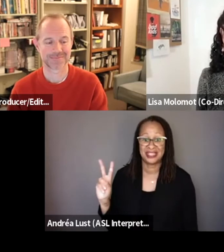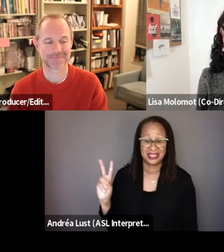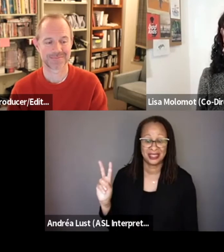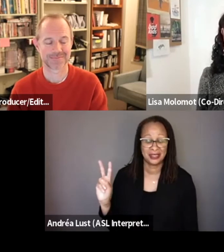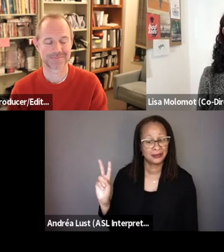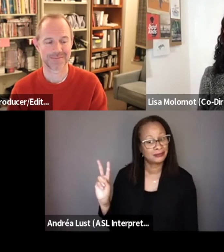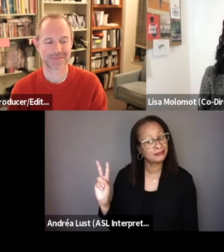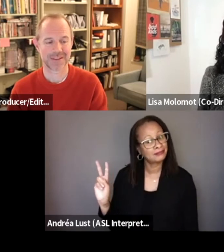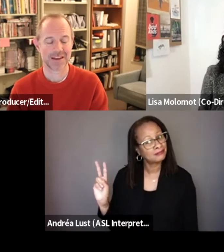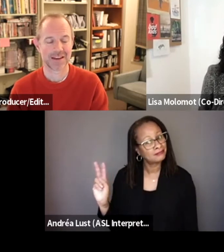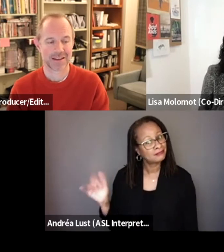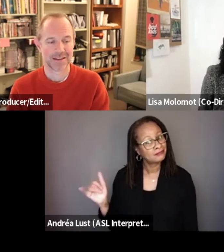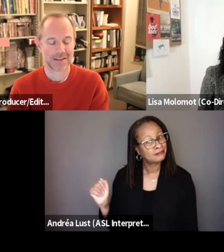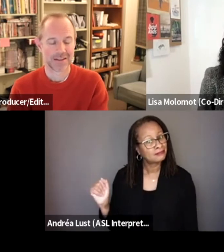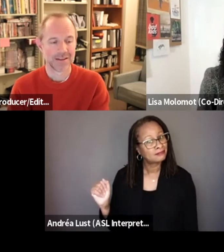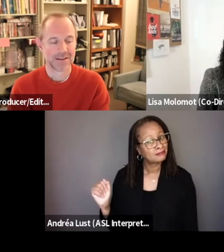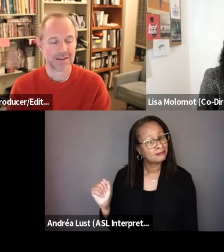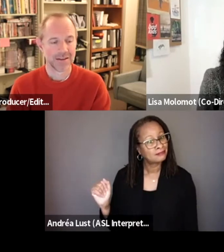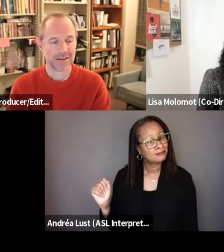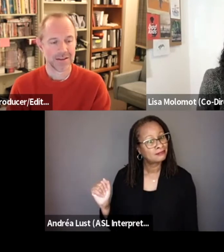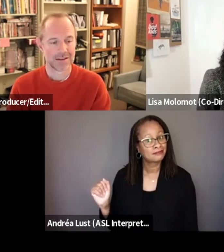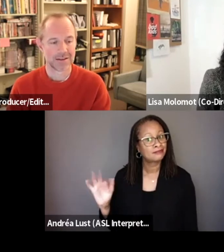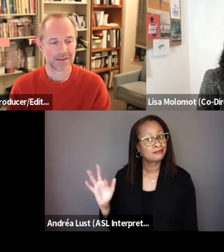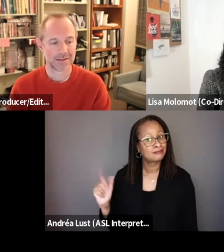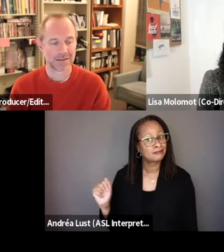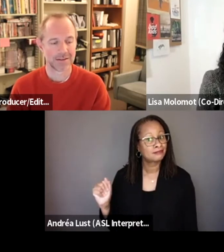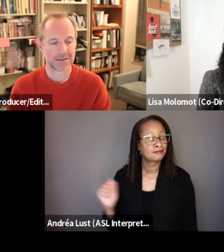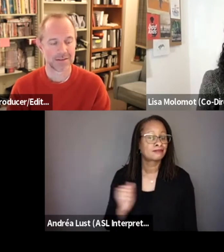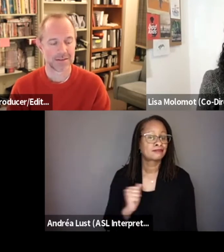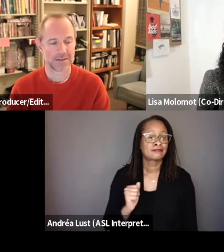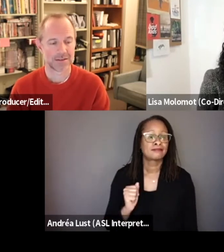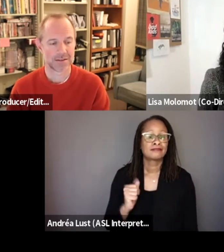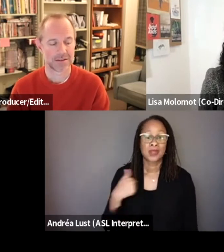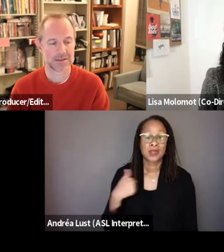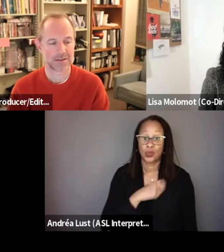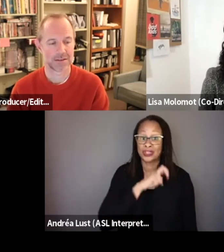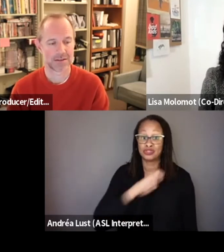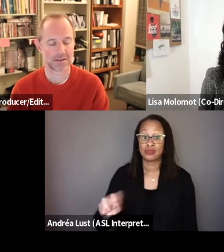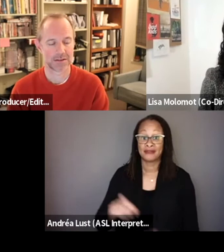Yeah, we actually... We went to Texas in August,